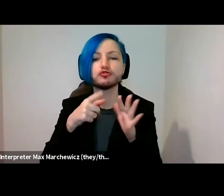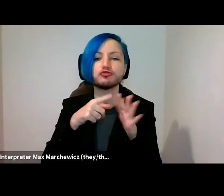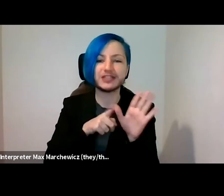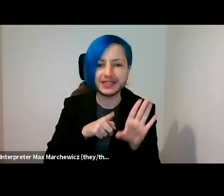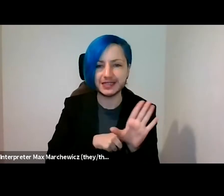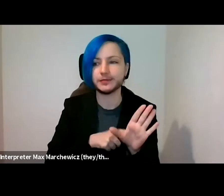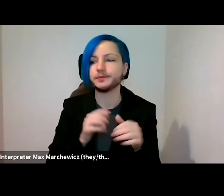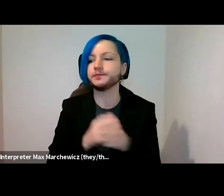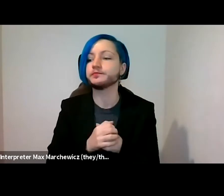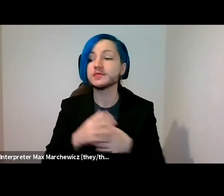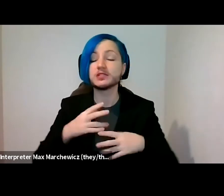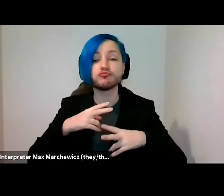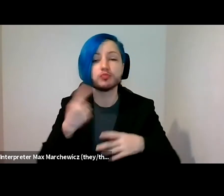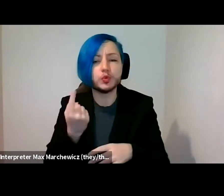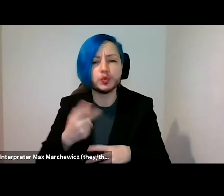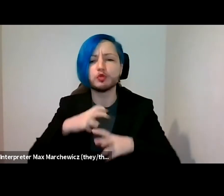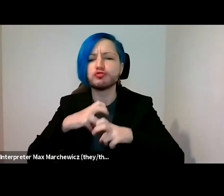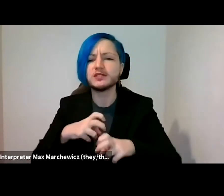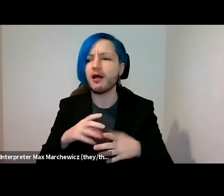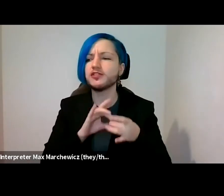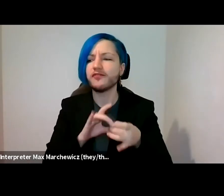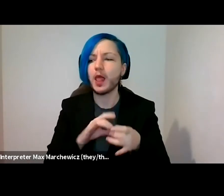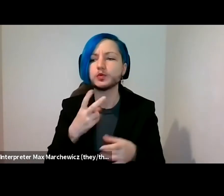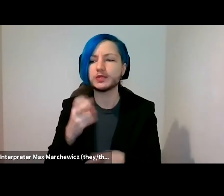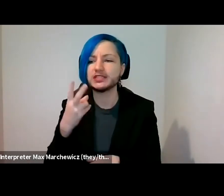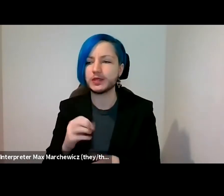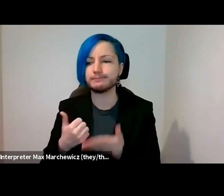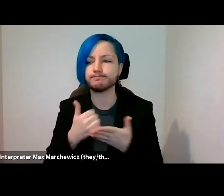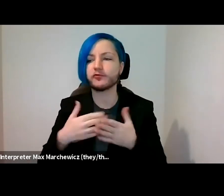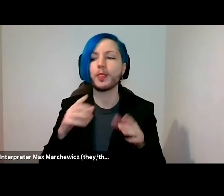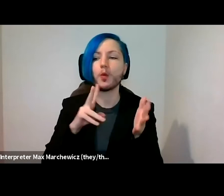by the William Lind Foundation at the University of Glasgow is an independent scholar